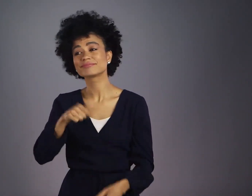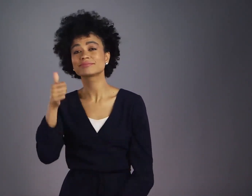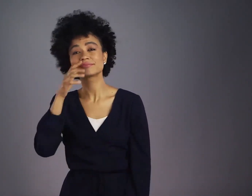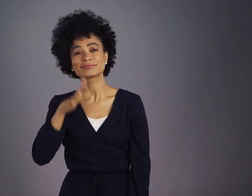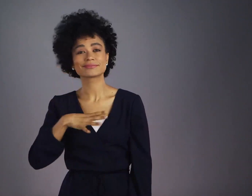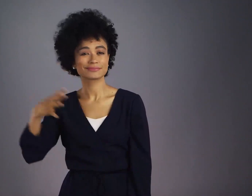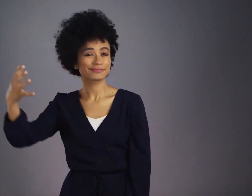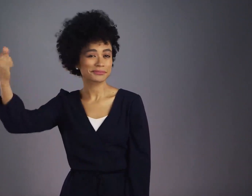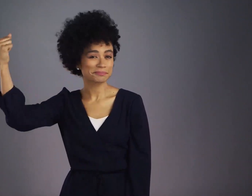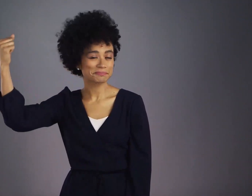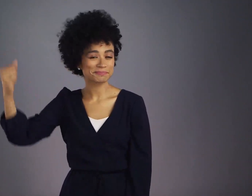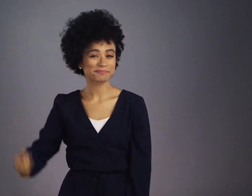Sometimes there were other women.